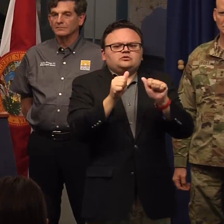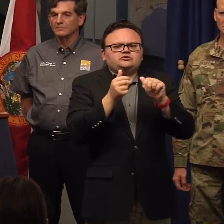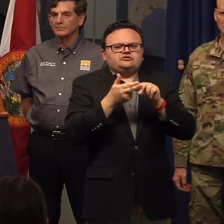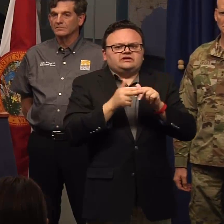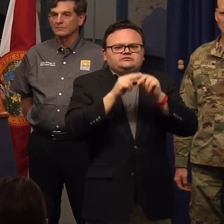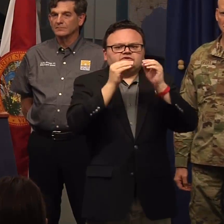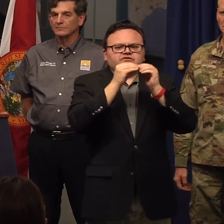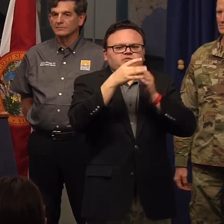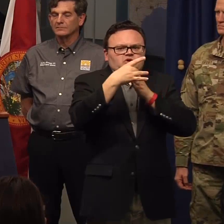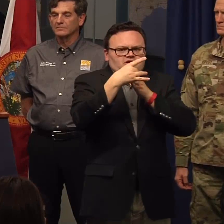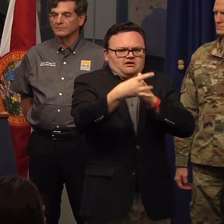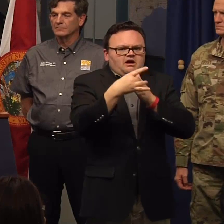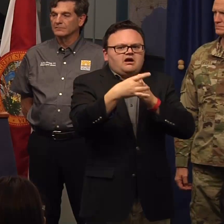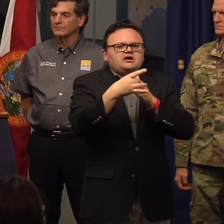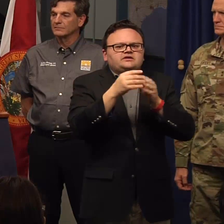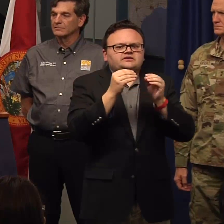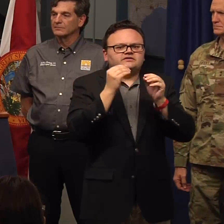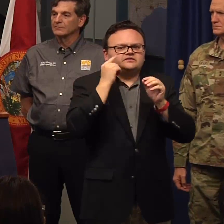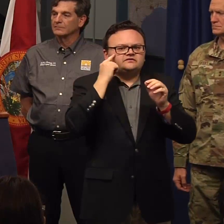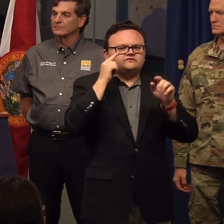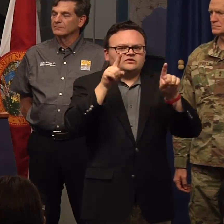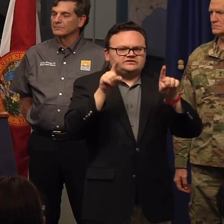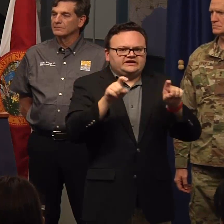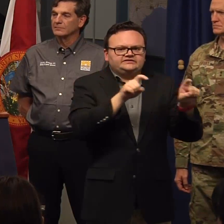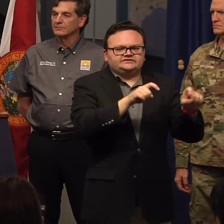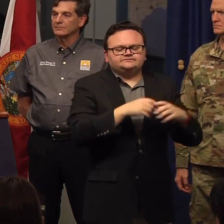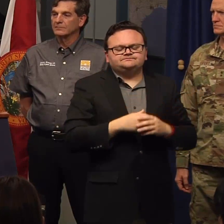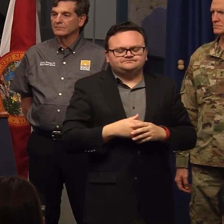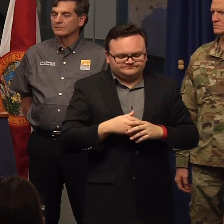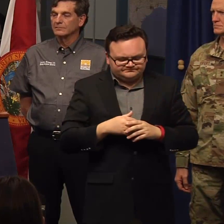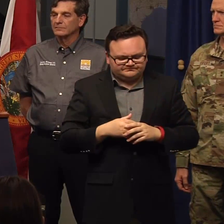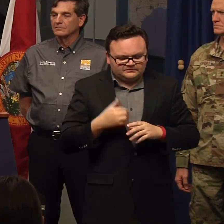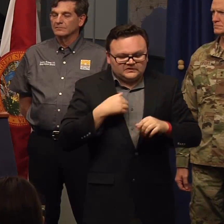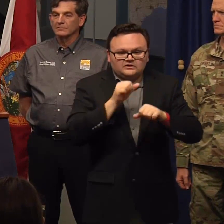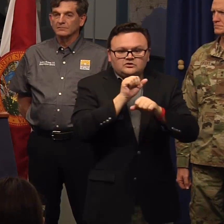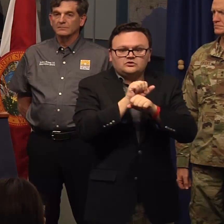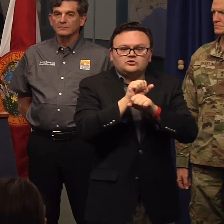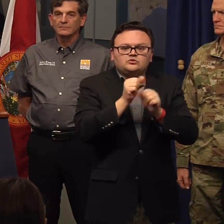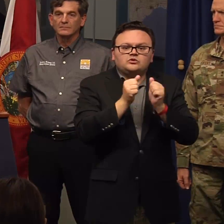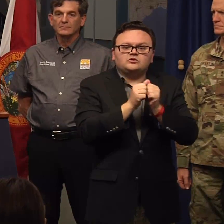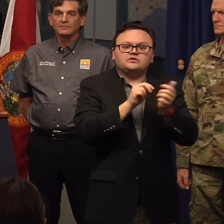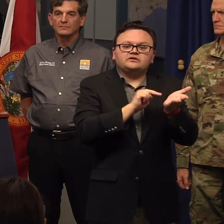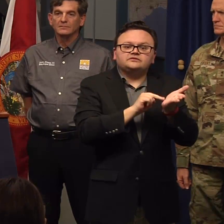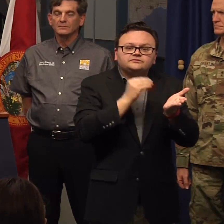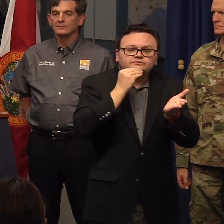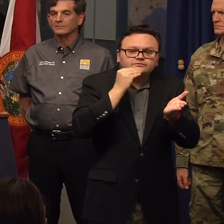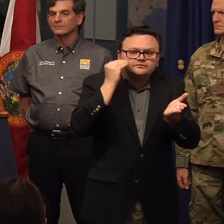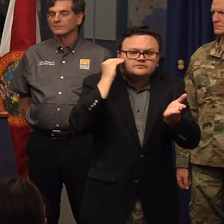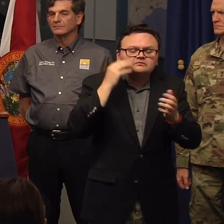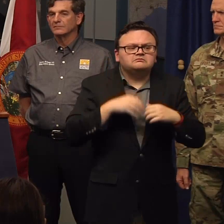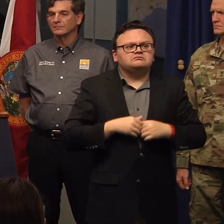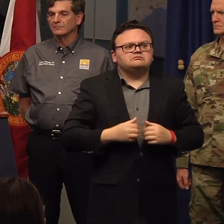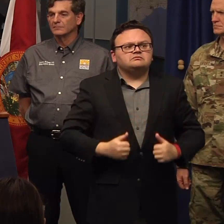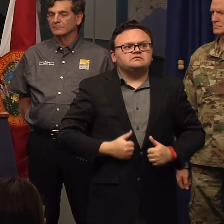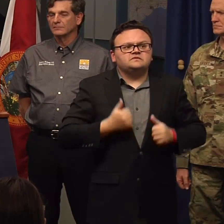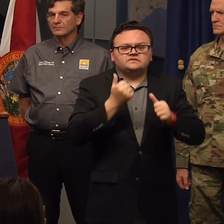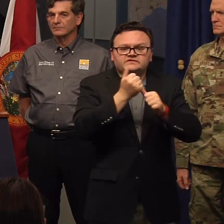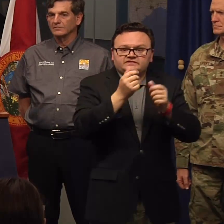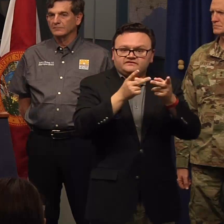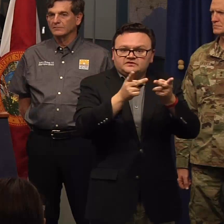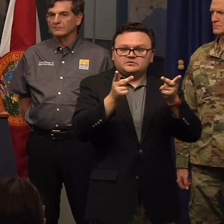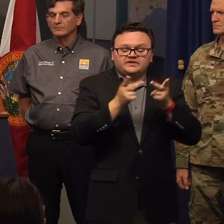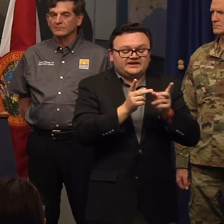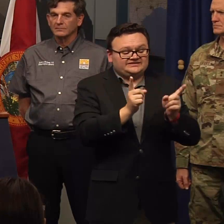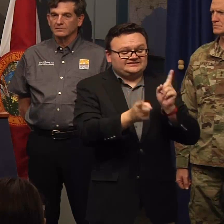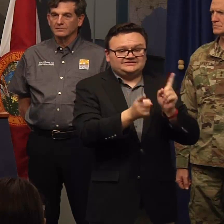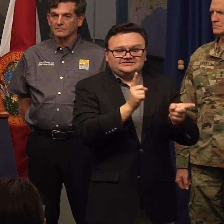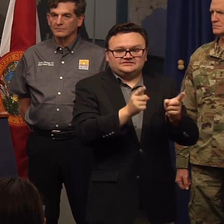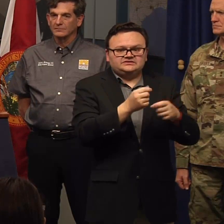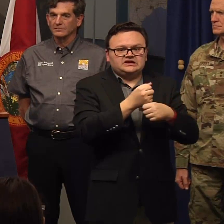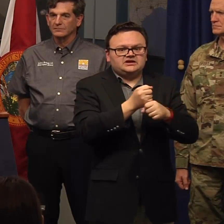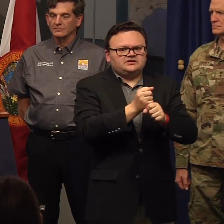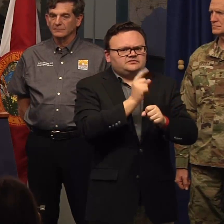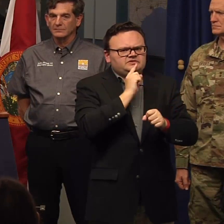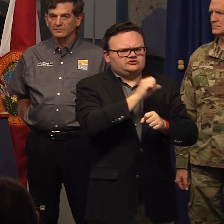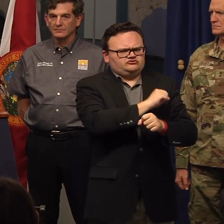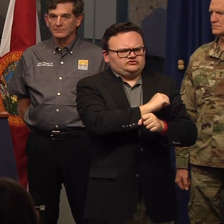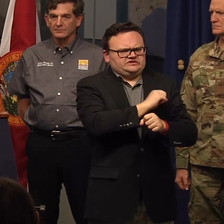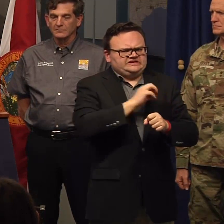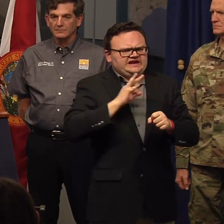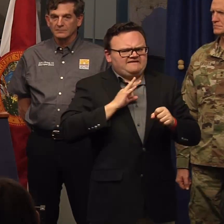TESTED POSITIVE FOR COVID-19 SO